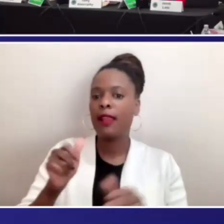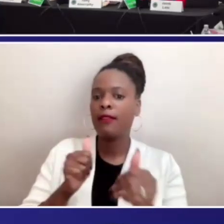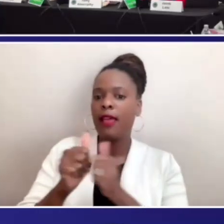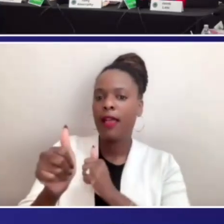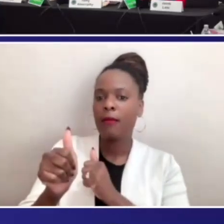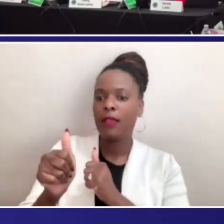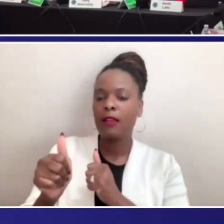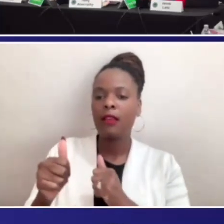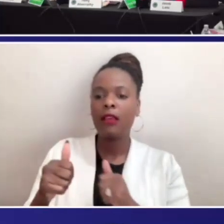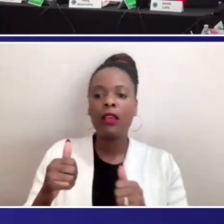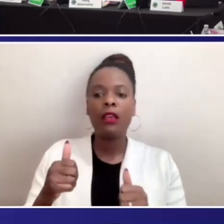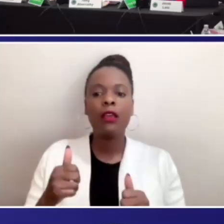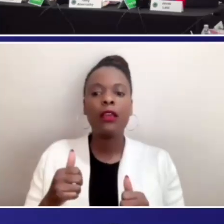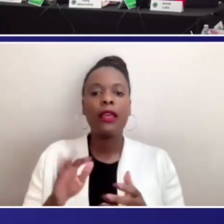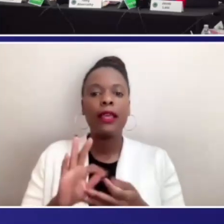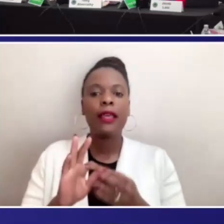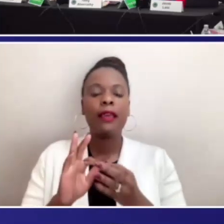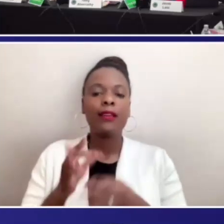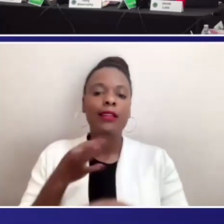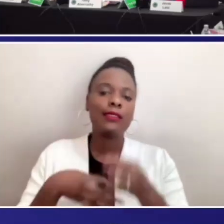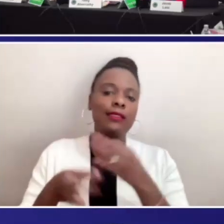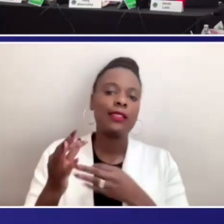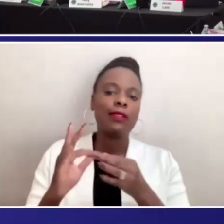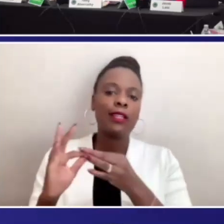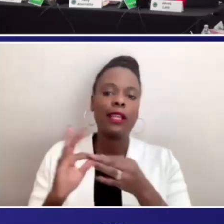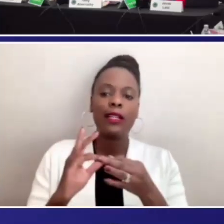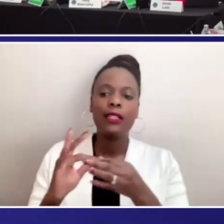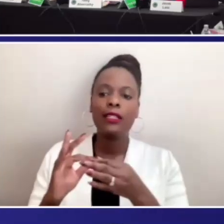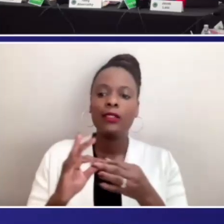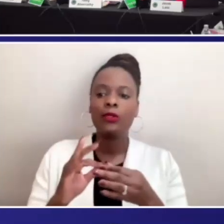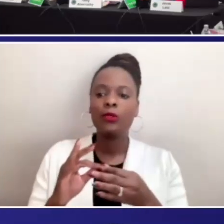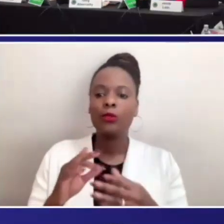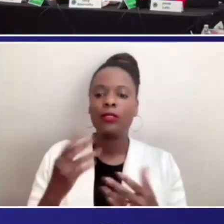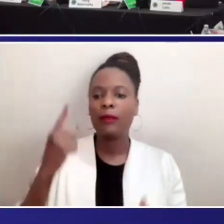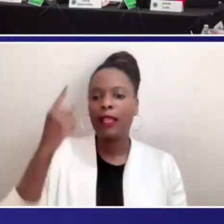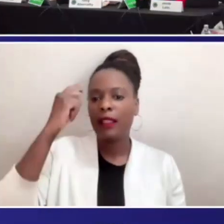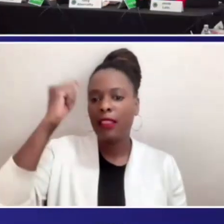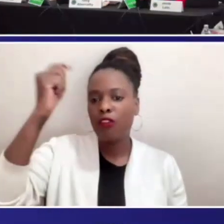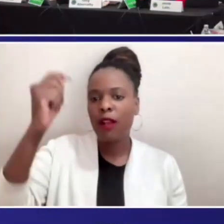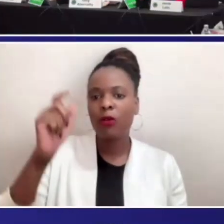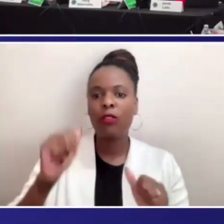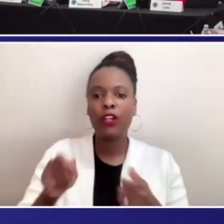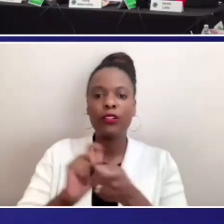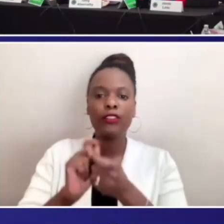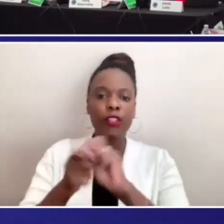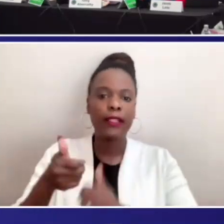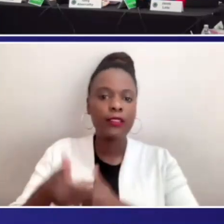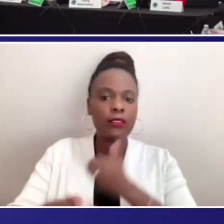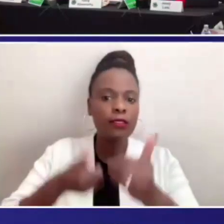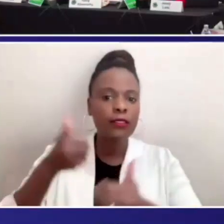rather than tying it to a theoretically floating thing that could change at a later time, because that's definitely not what